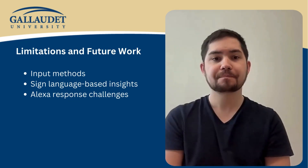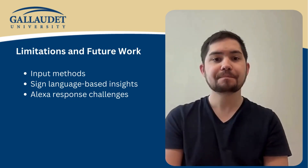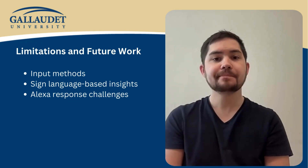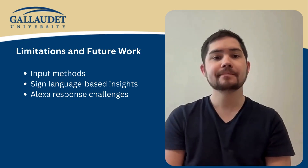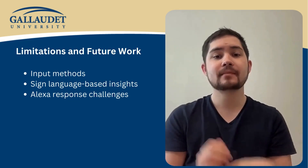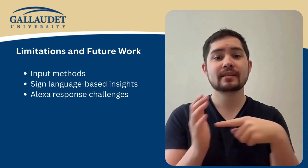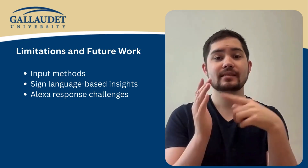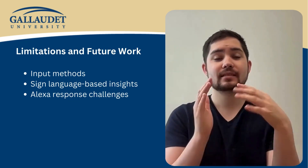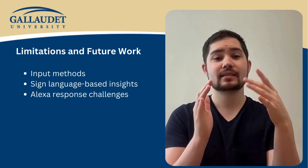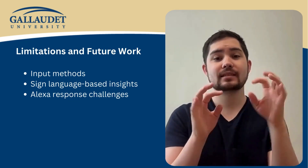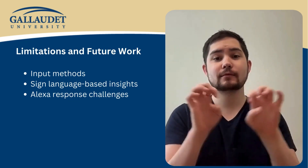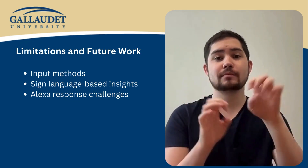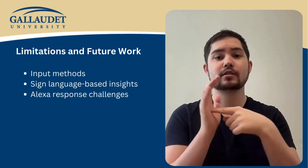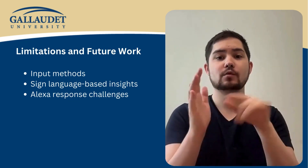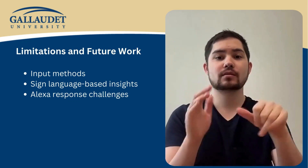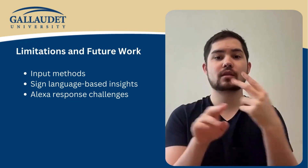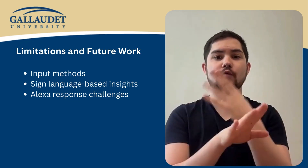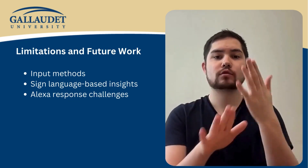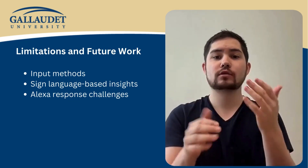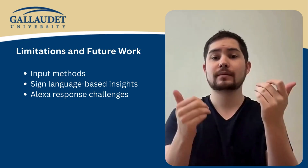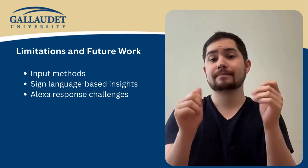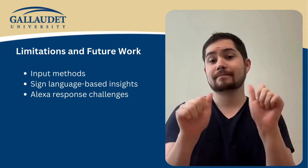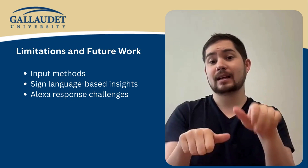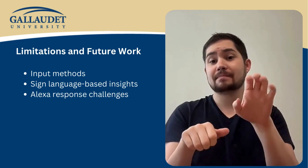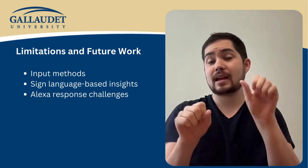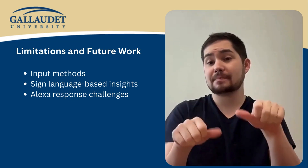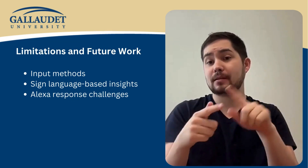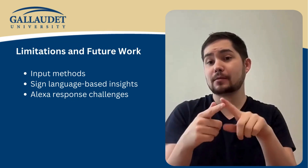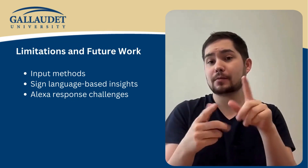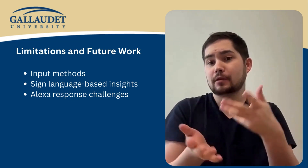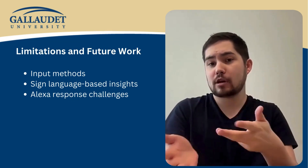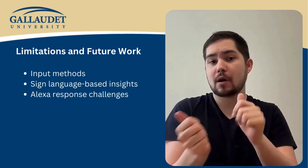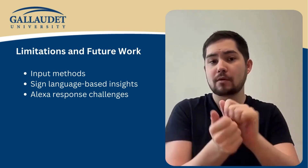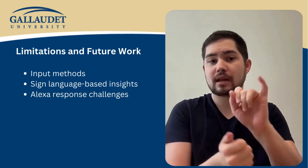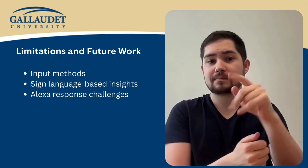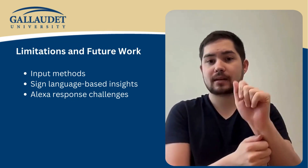users may be able to interact with IPAs within a constrained vocabulary system.